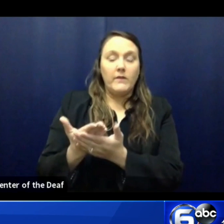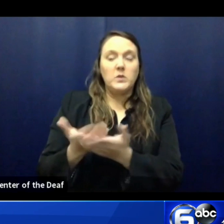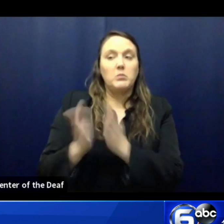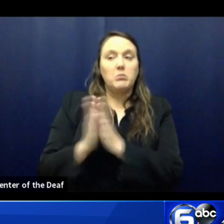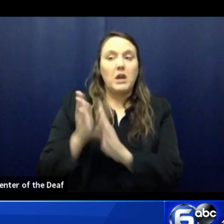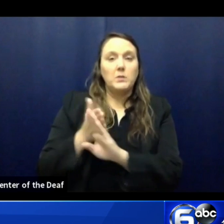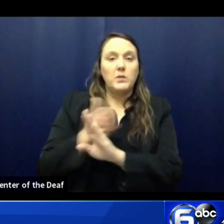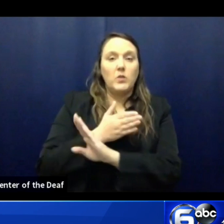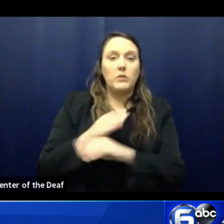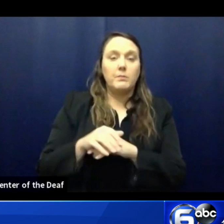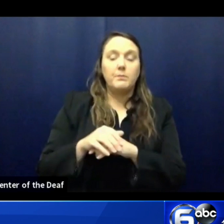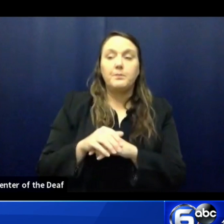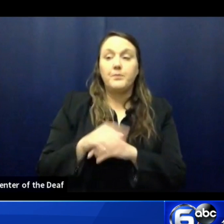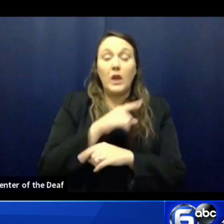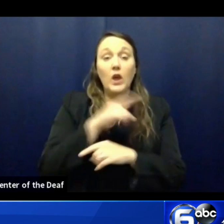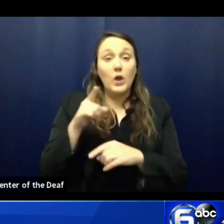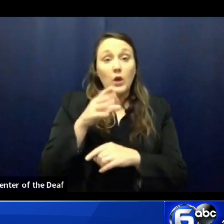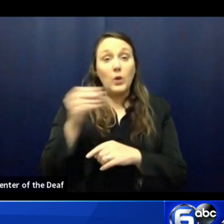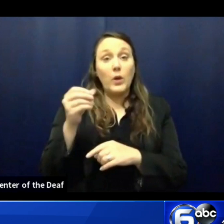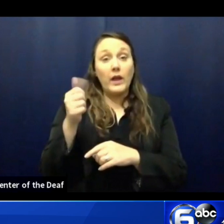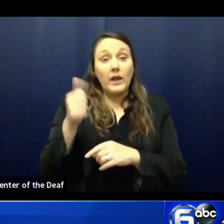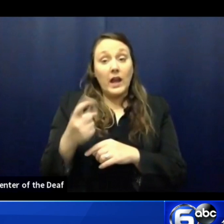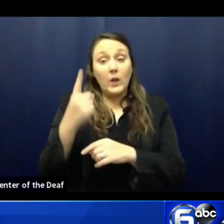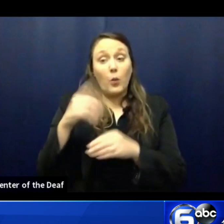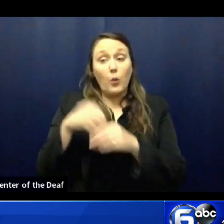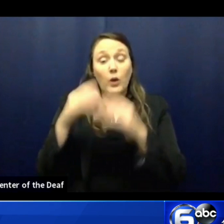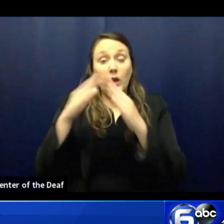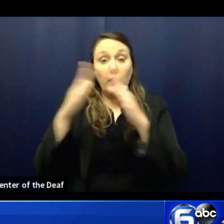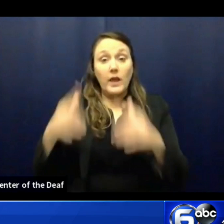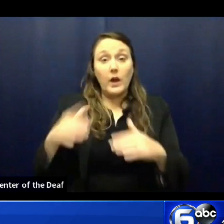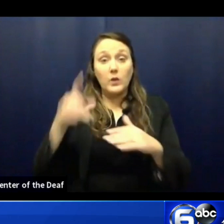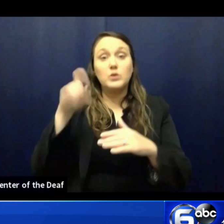OF THE VISIT. THE PRECEDENT IS SET AND IT